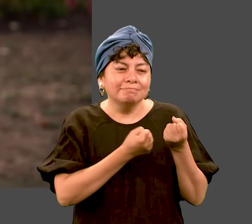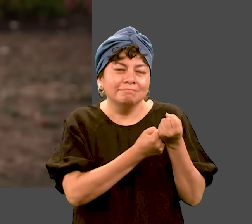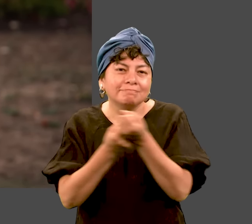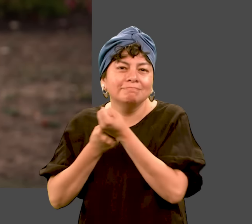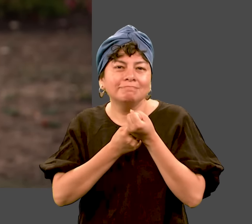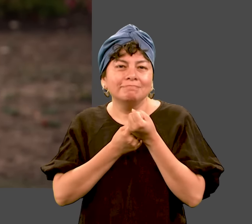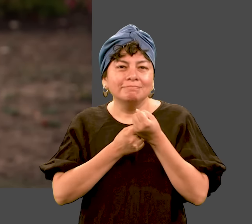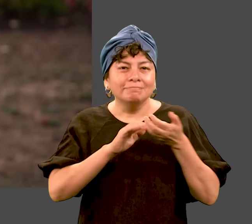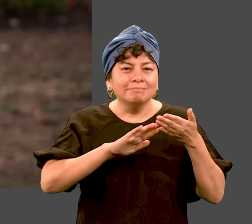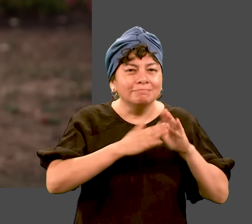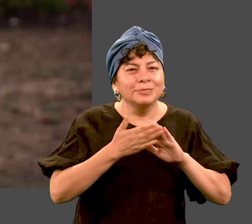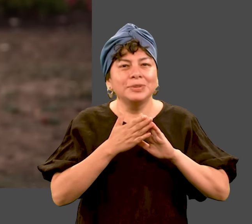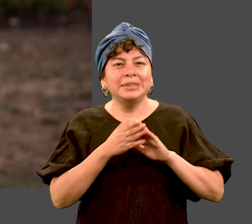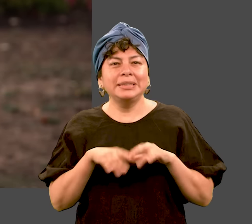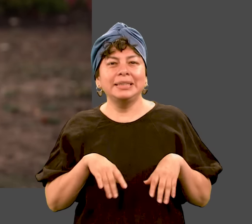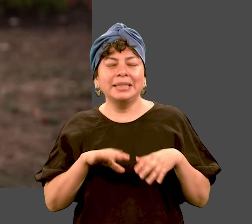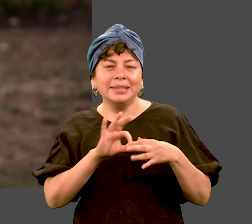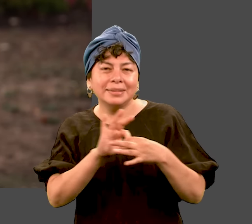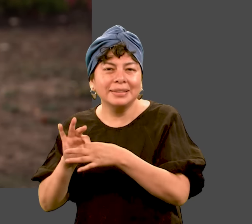deeper connection, and community.